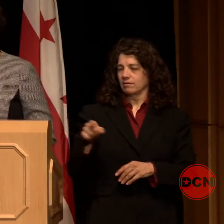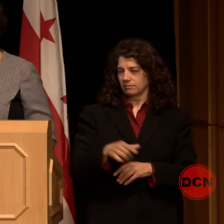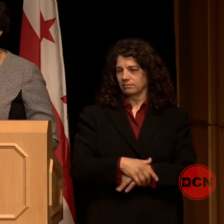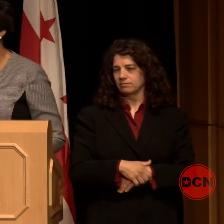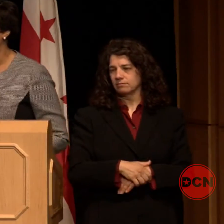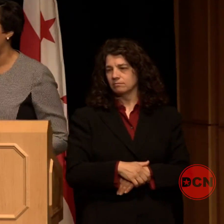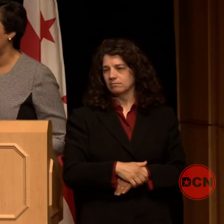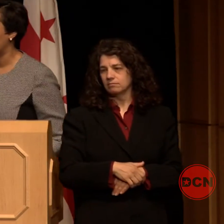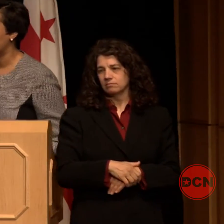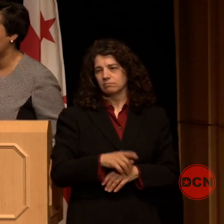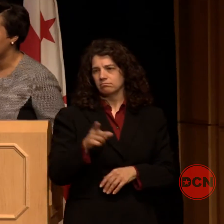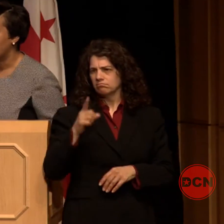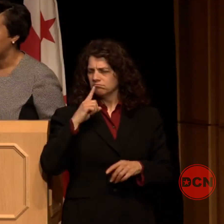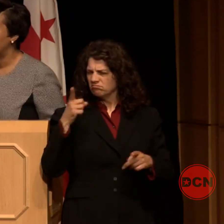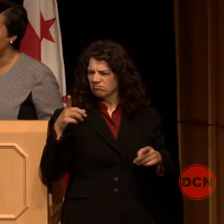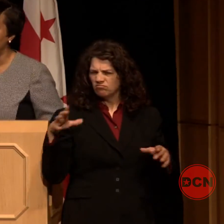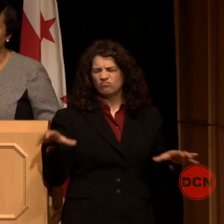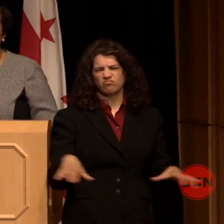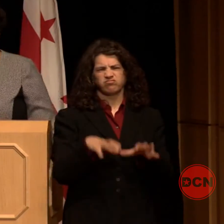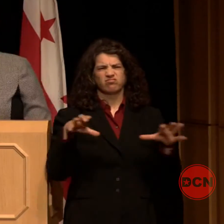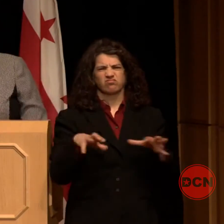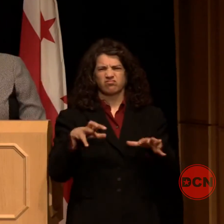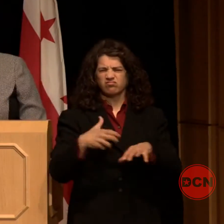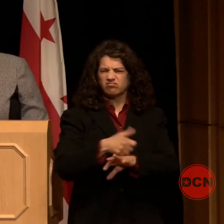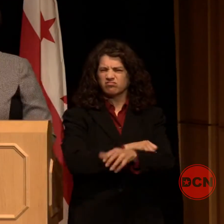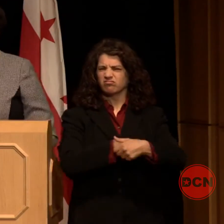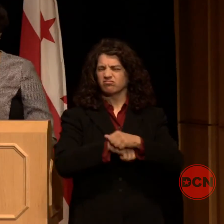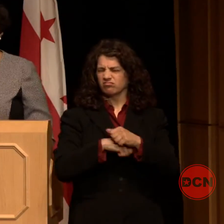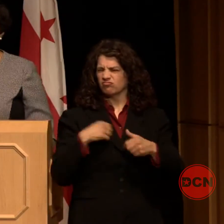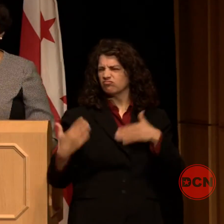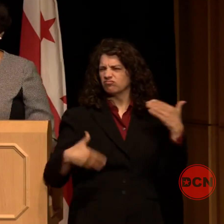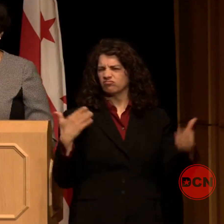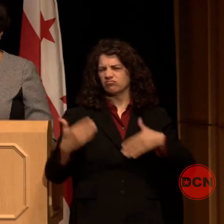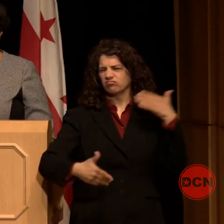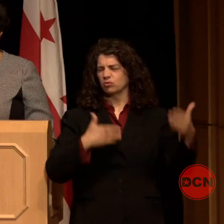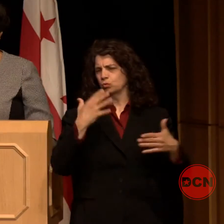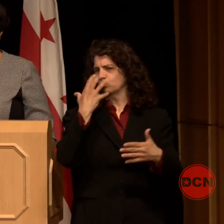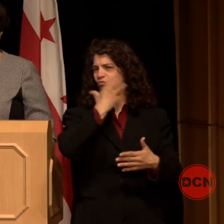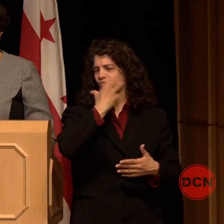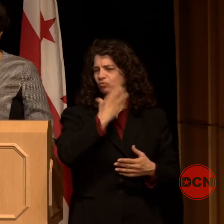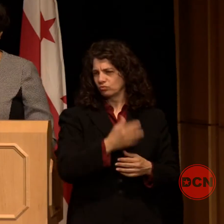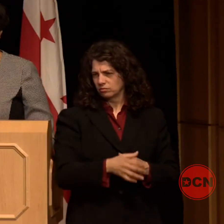PIPELINE FOR US REALLY FANTASTIC PROJECTS FOR WASHINGTONIANS SO